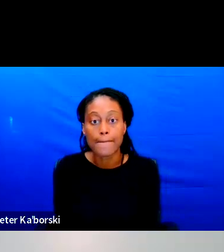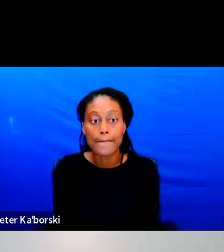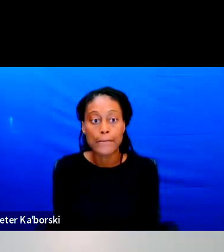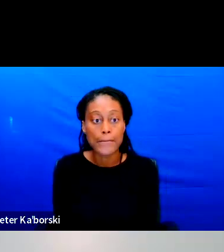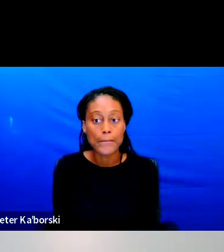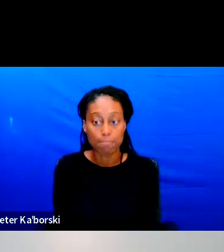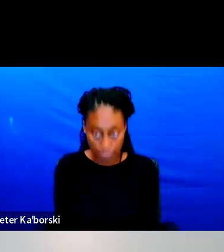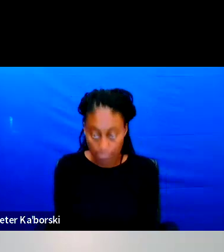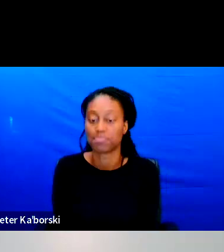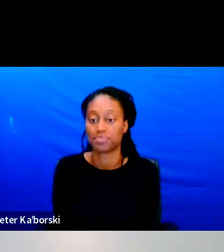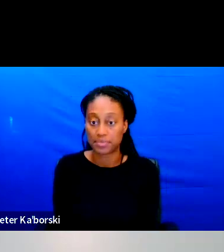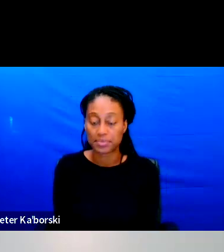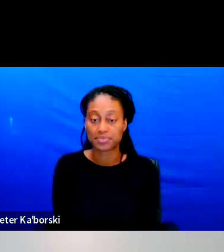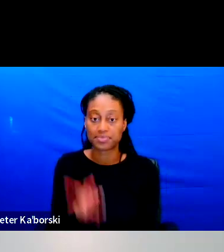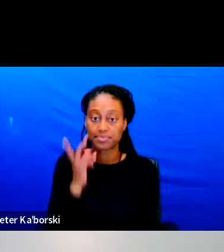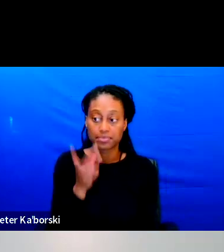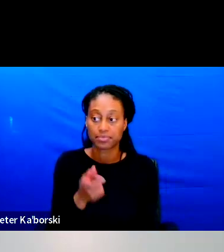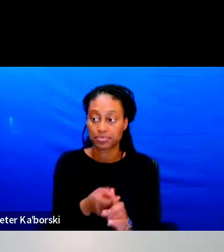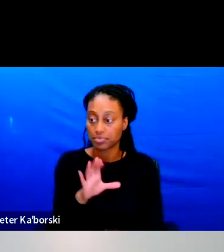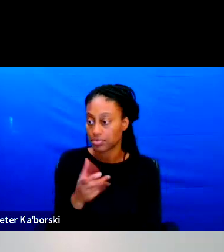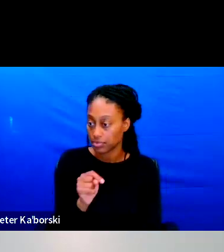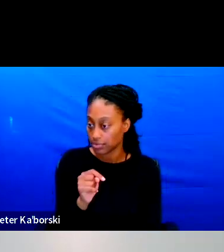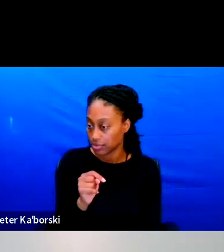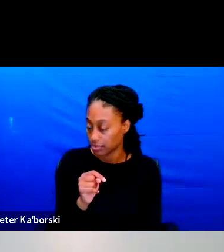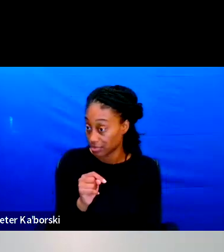Kyle Kleist: Yeah, I see, I see from the chat a number number of people